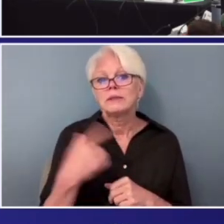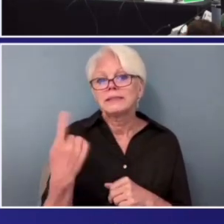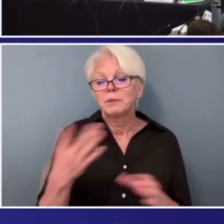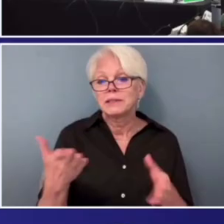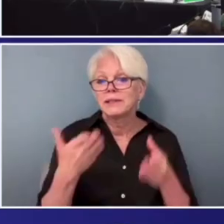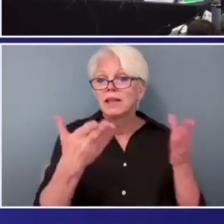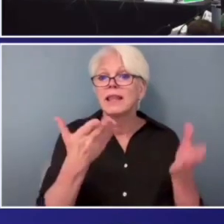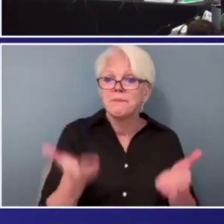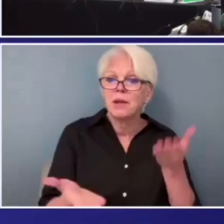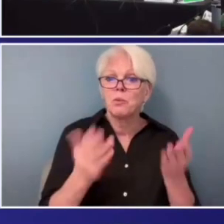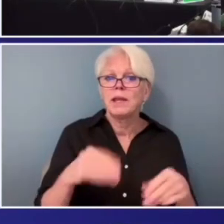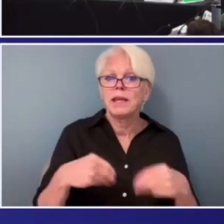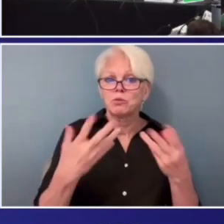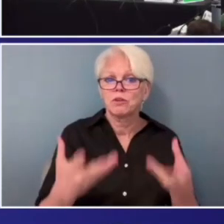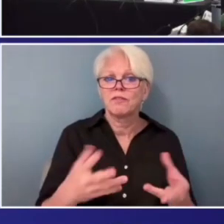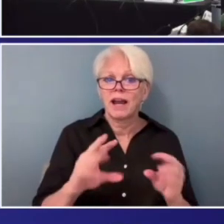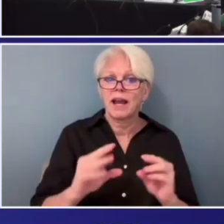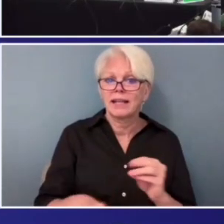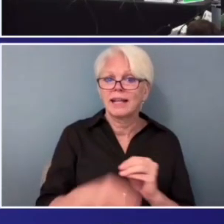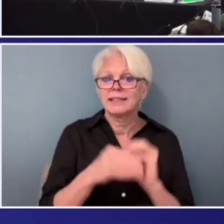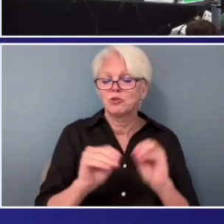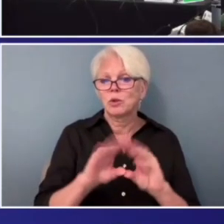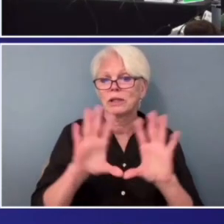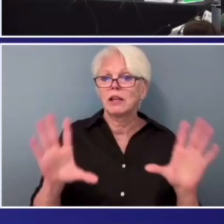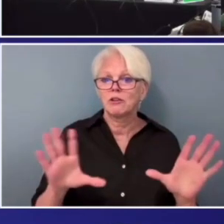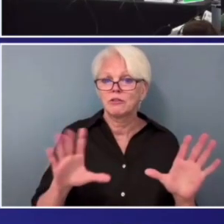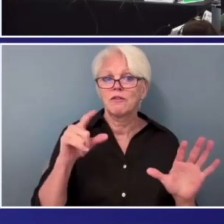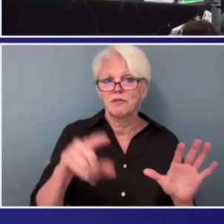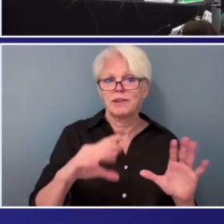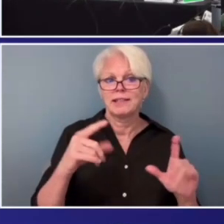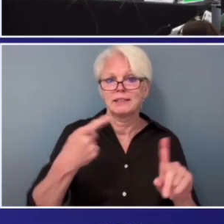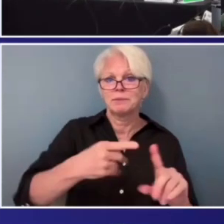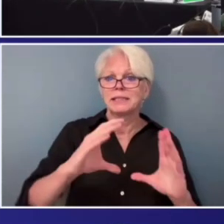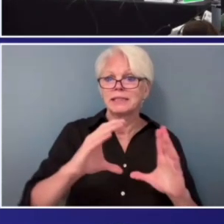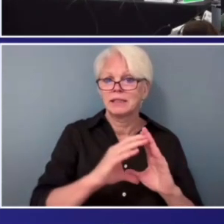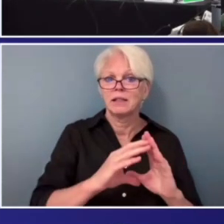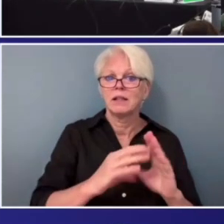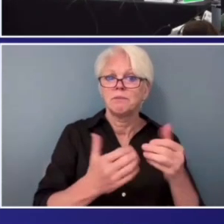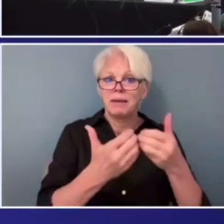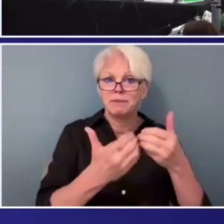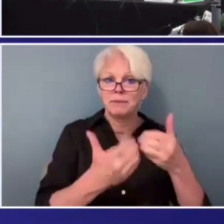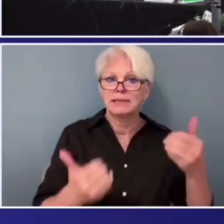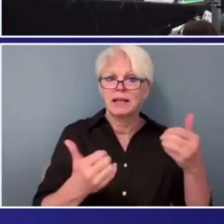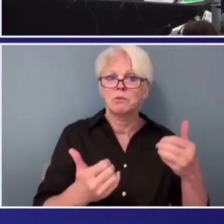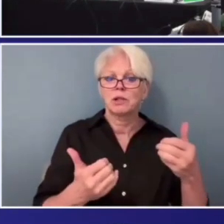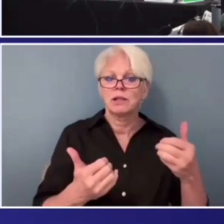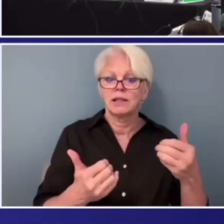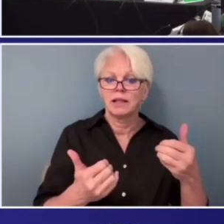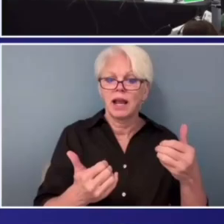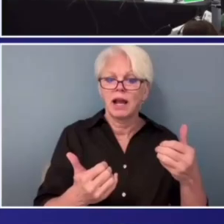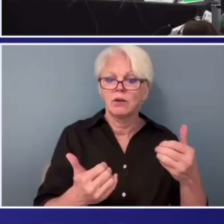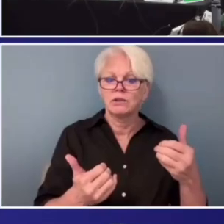provide additional clarity around this particular section by separating out the sentence a little bit and making it a